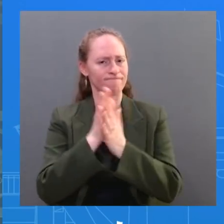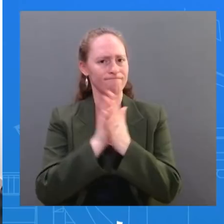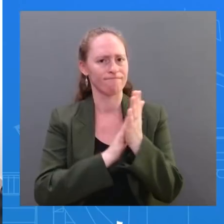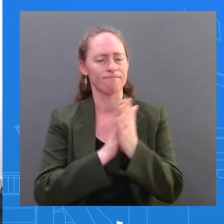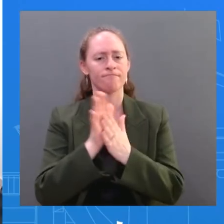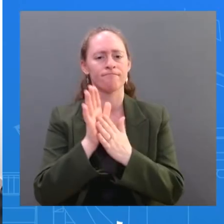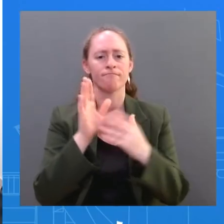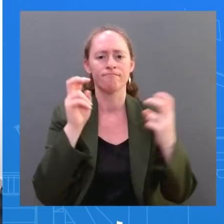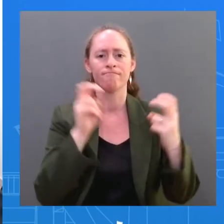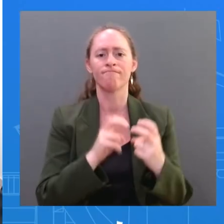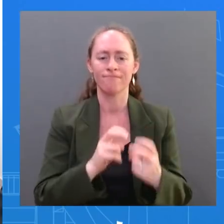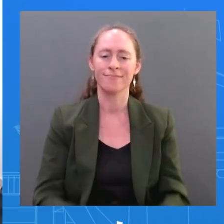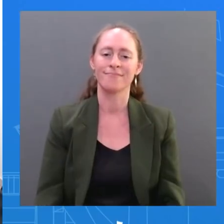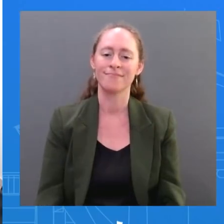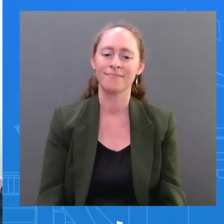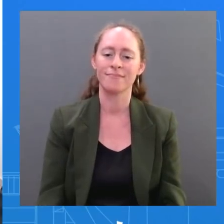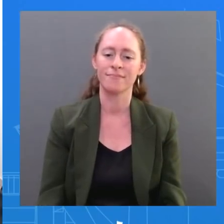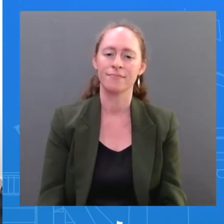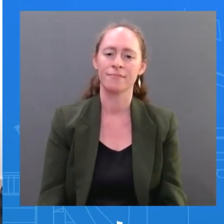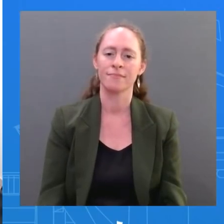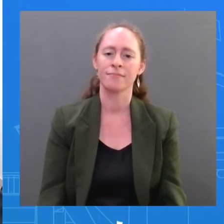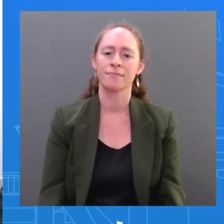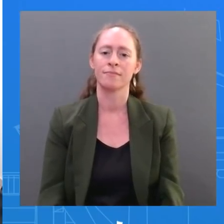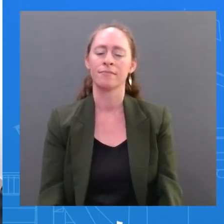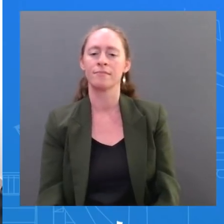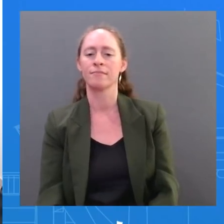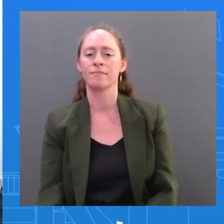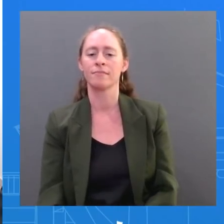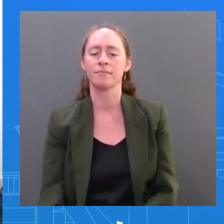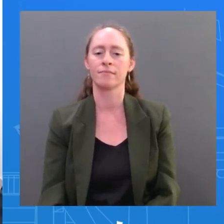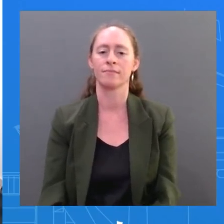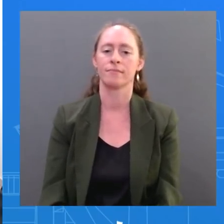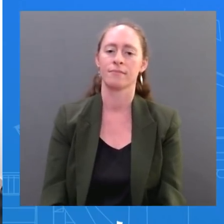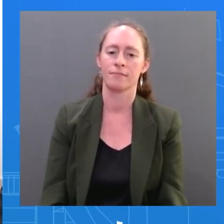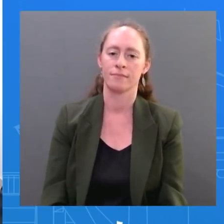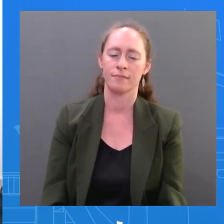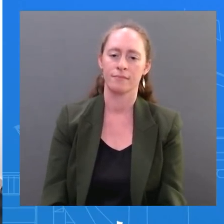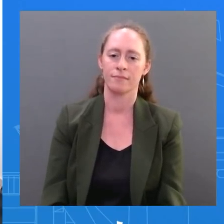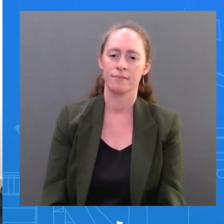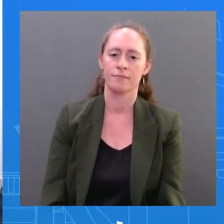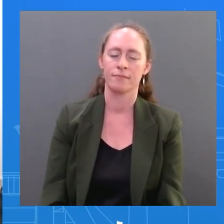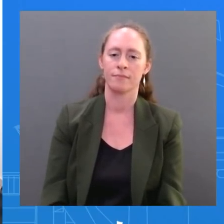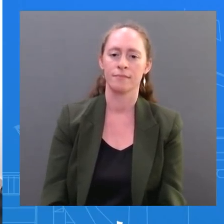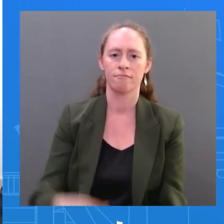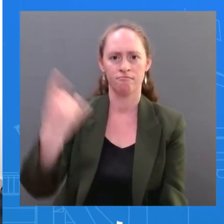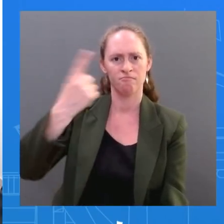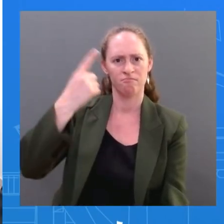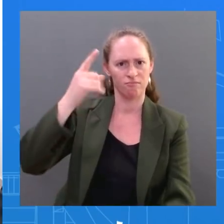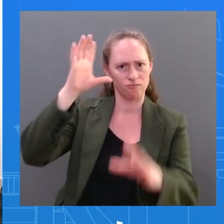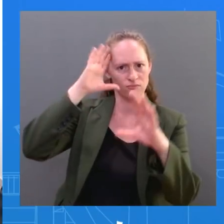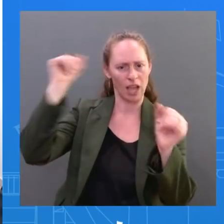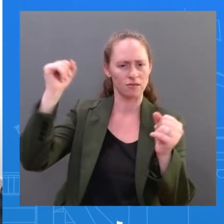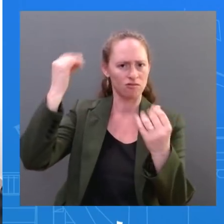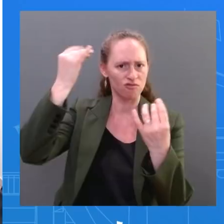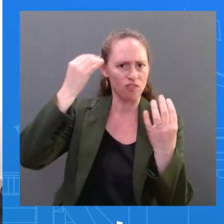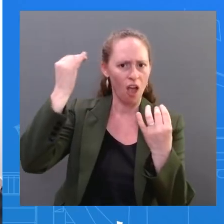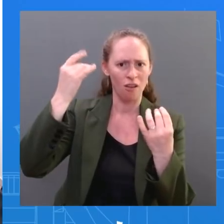The president made some very critical comments about tearing down the Statue of Liberty, you know, if the U.S. proceeds with that --